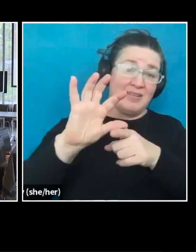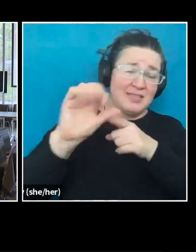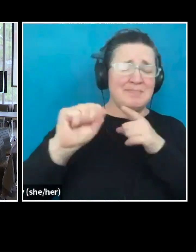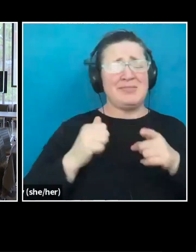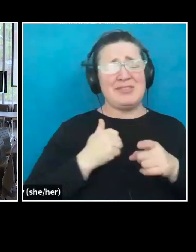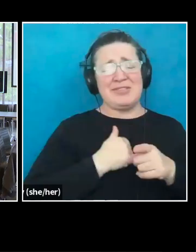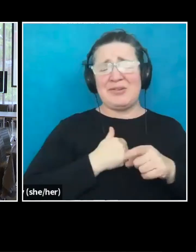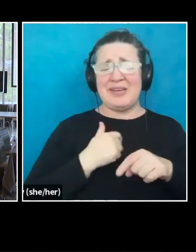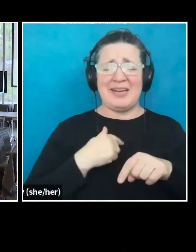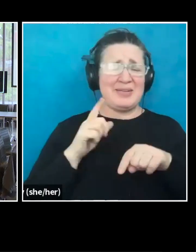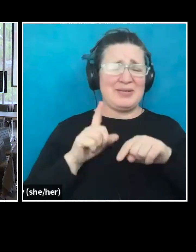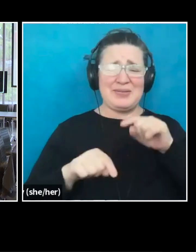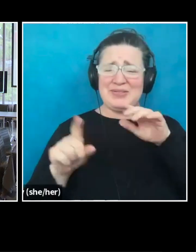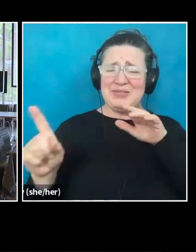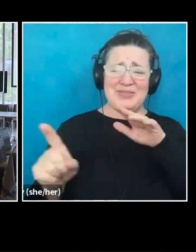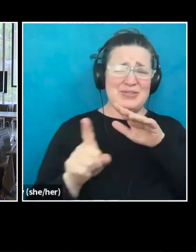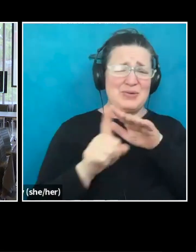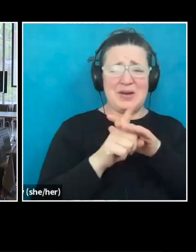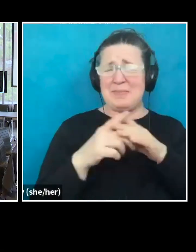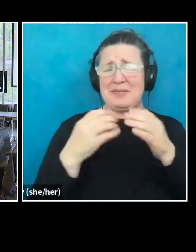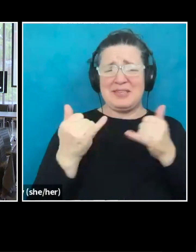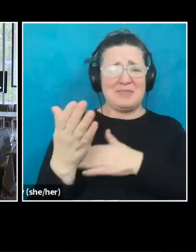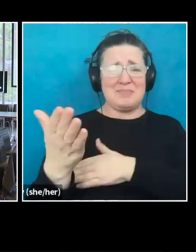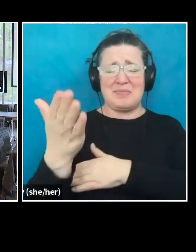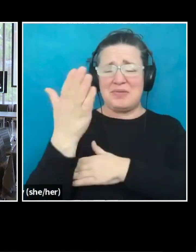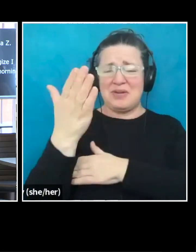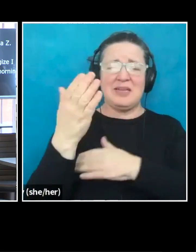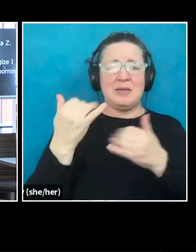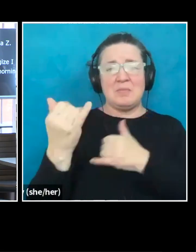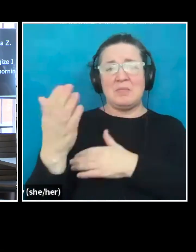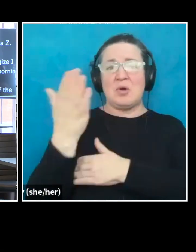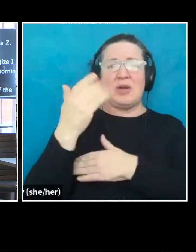I was at the National Federation of the Blind has their annual conference that was happening today,